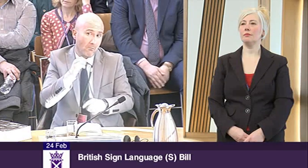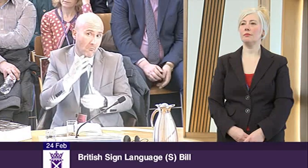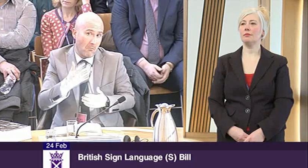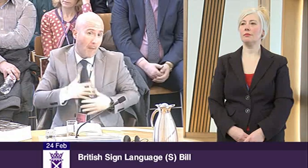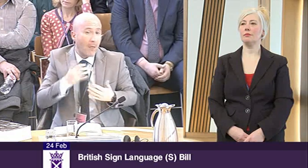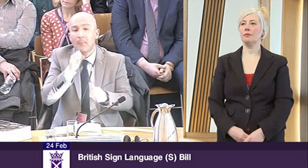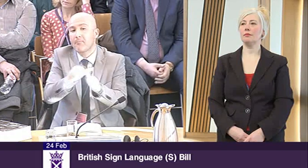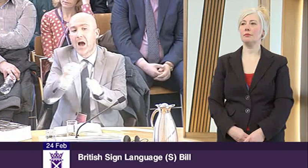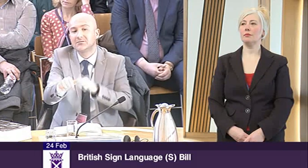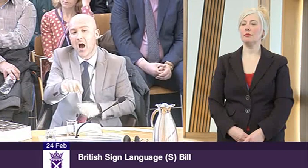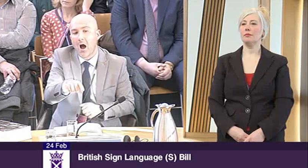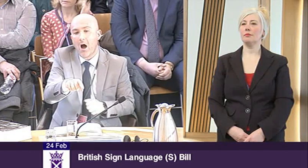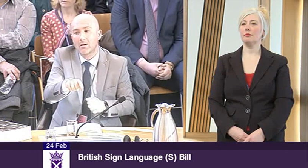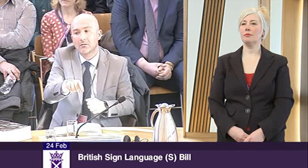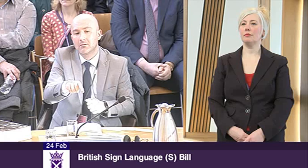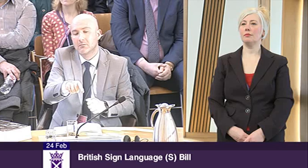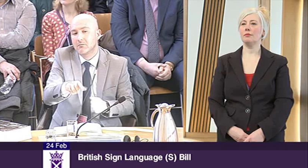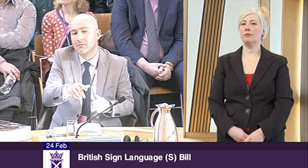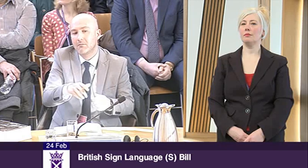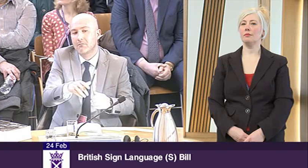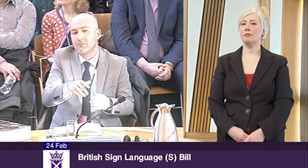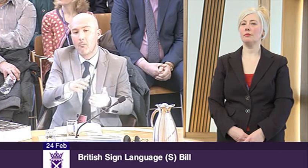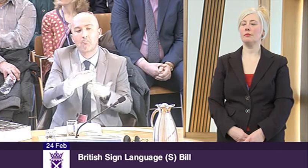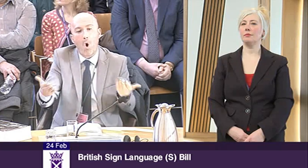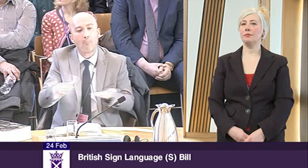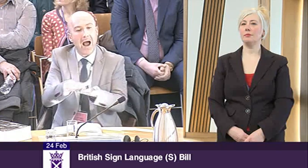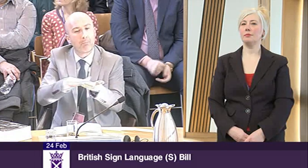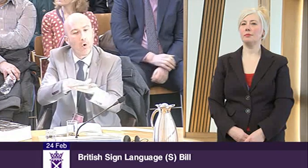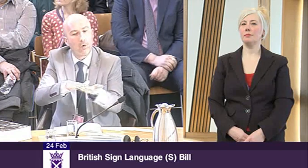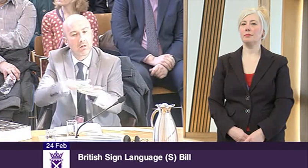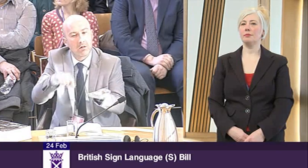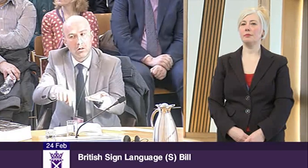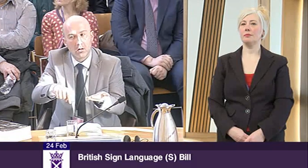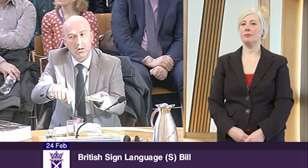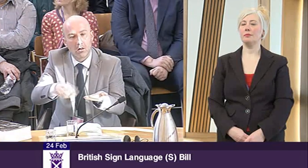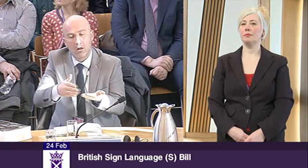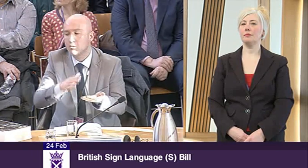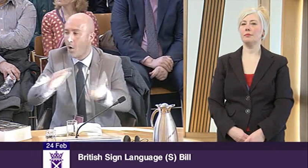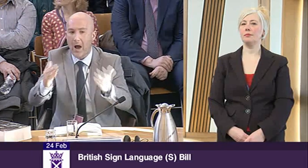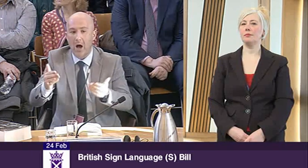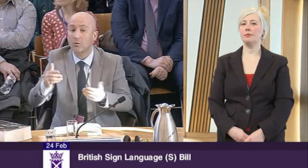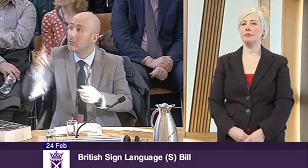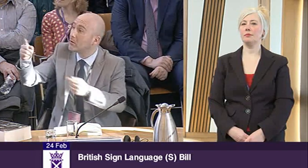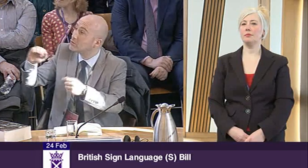authority carefully considers its particular circumstance and what is required in its situation.